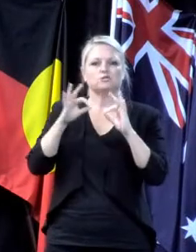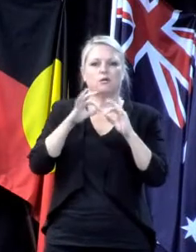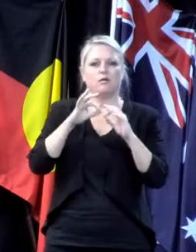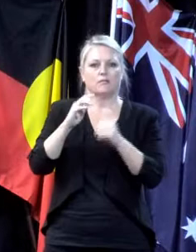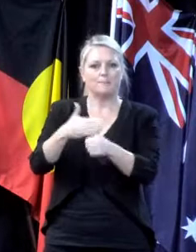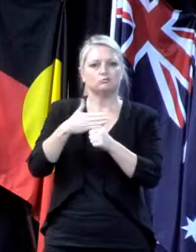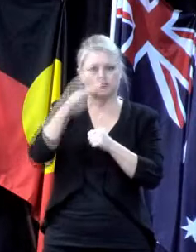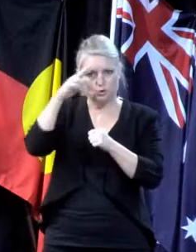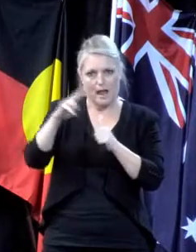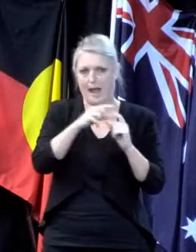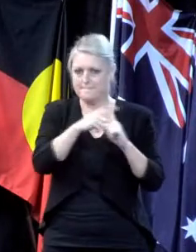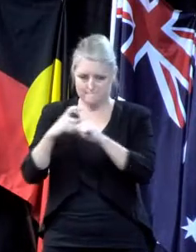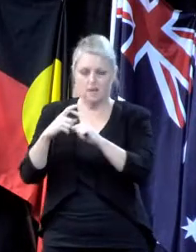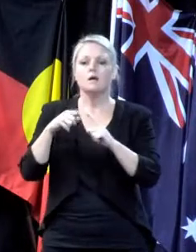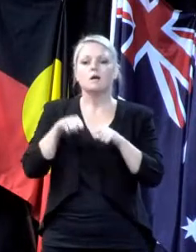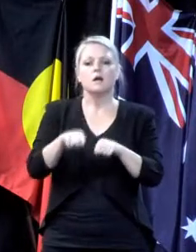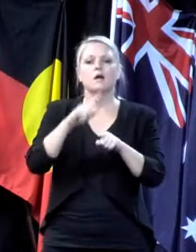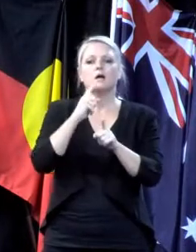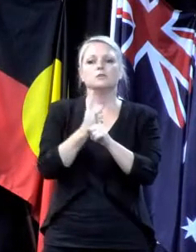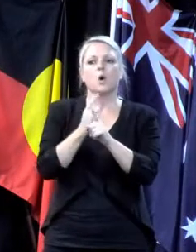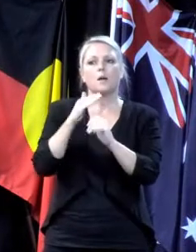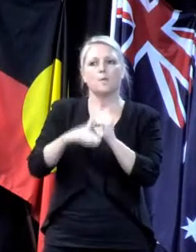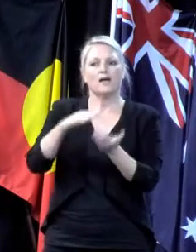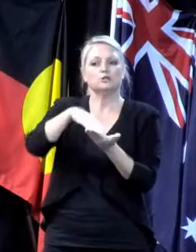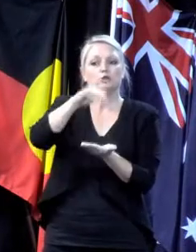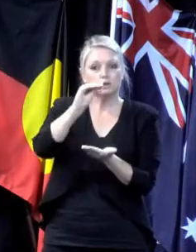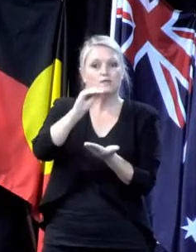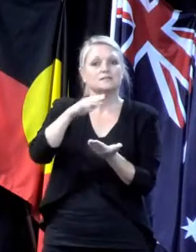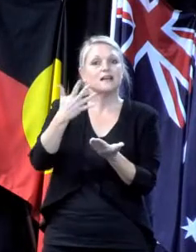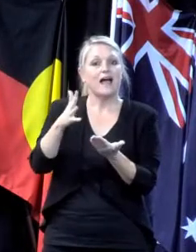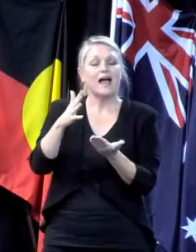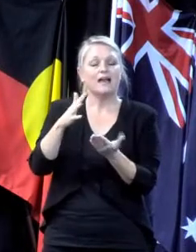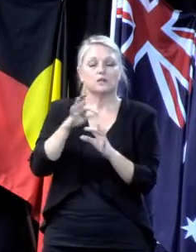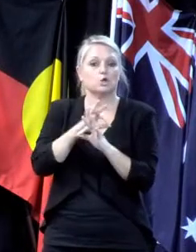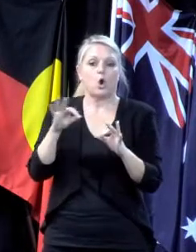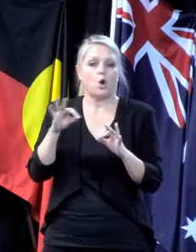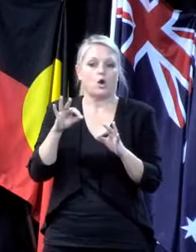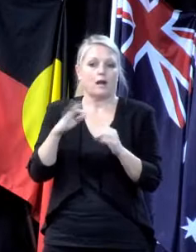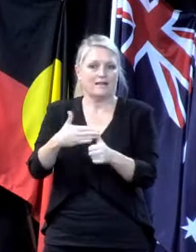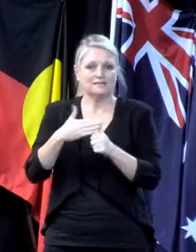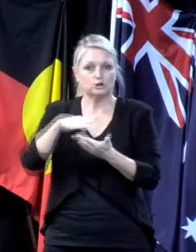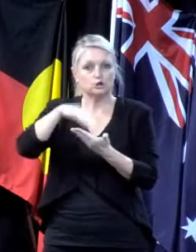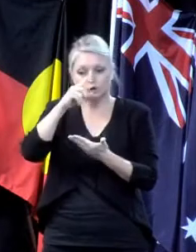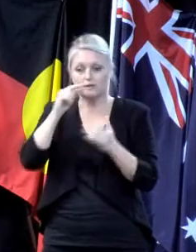And that is where students, Indigenous and non-Indigenous students, visit. They have their lunch there.